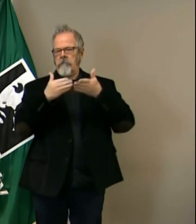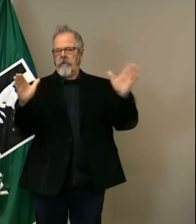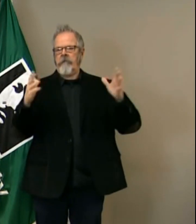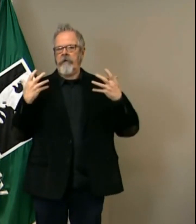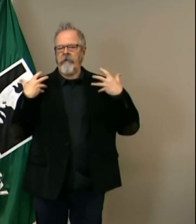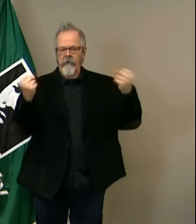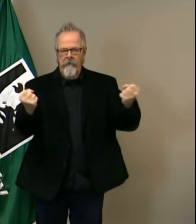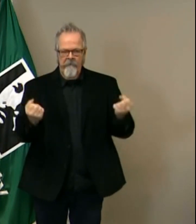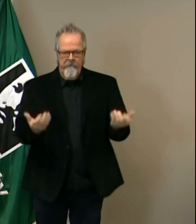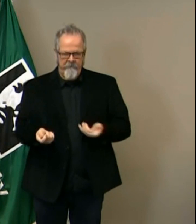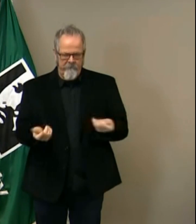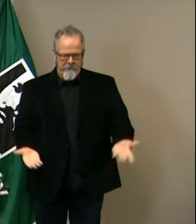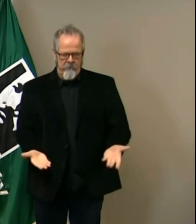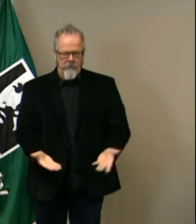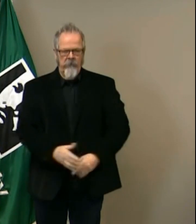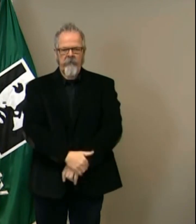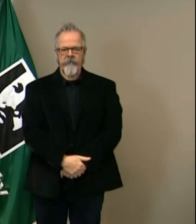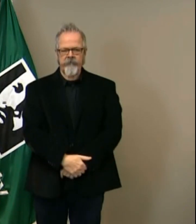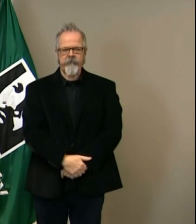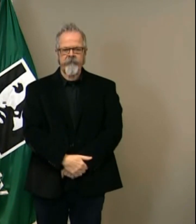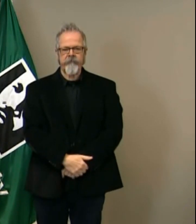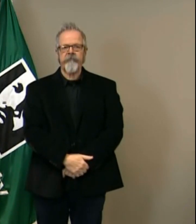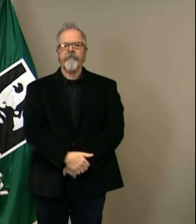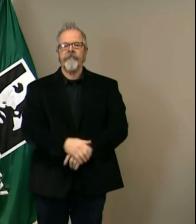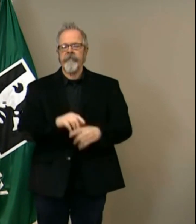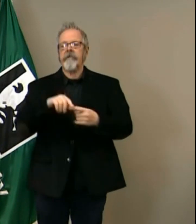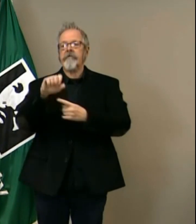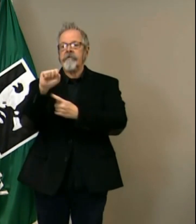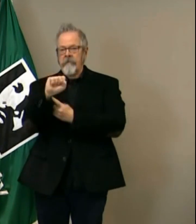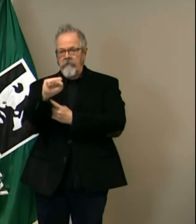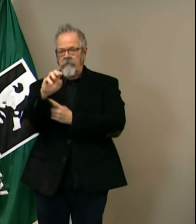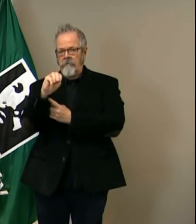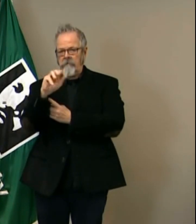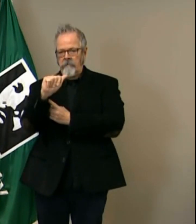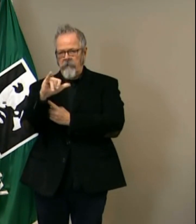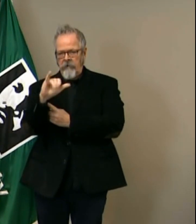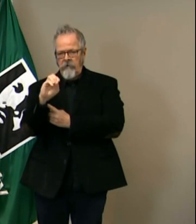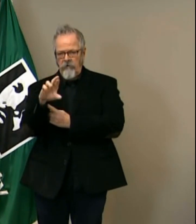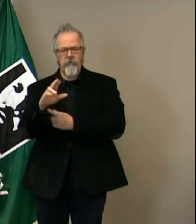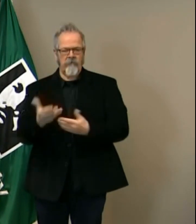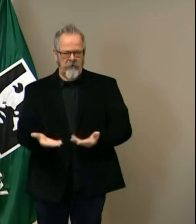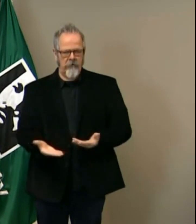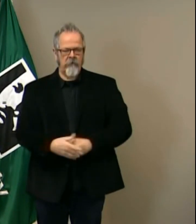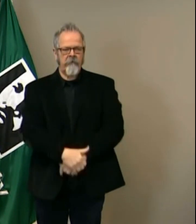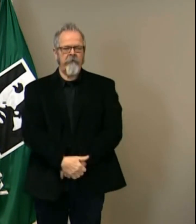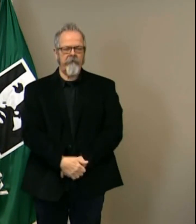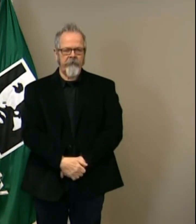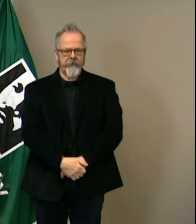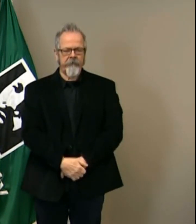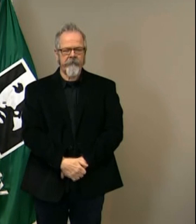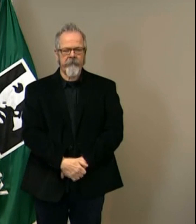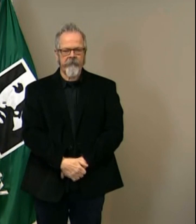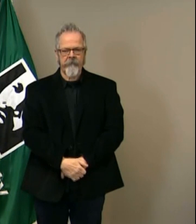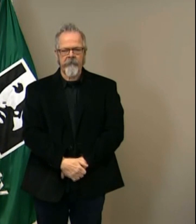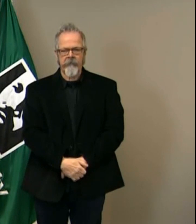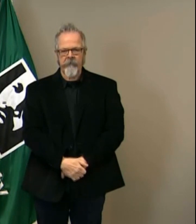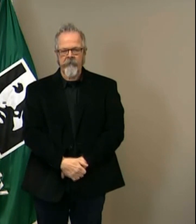Jenny Durkin before I turn it over to executive Constantine we're doing a new